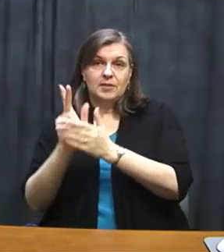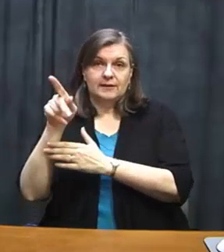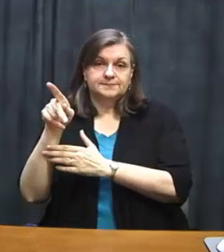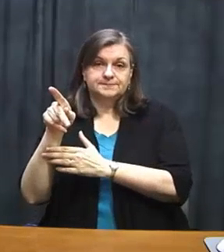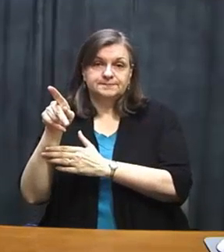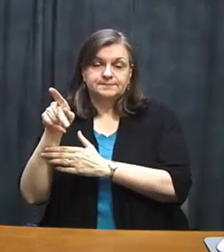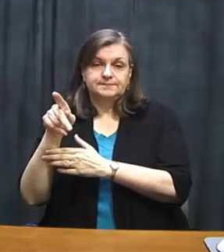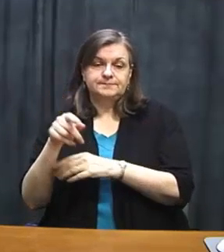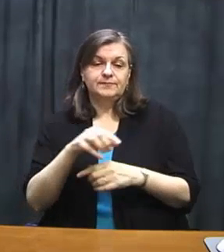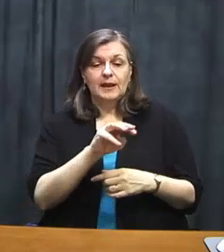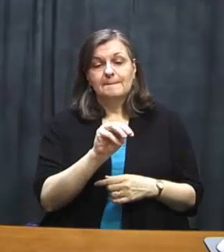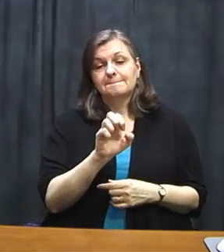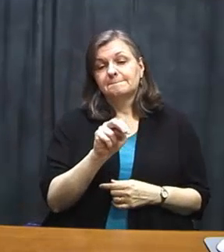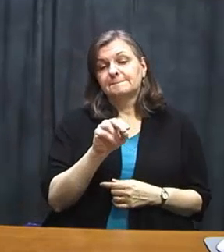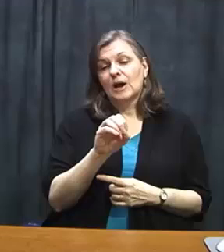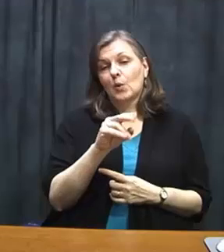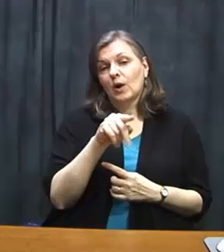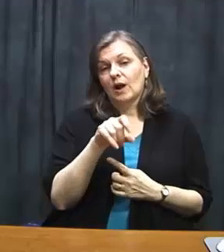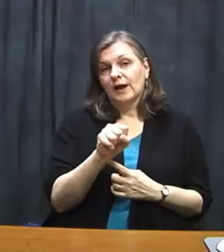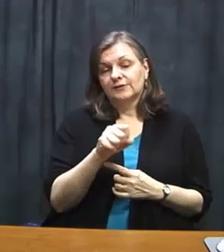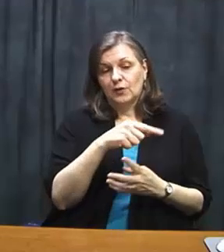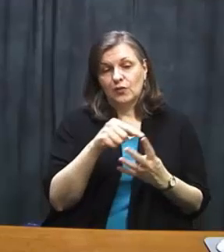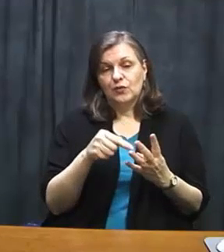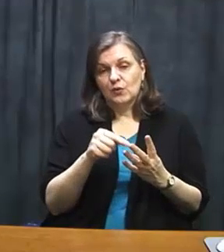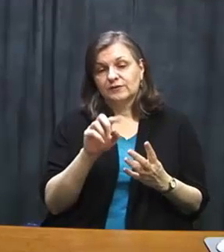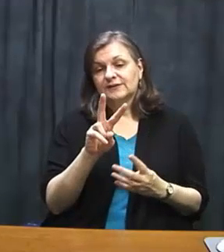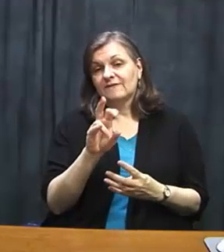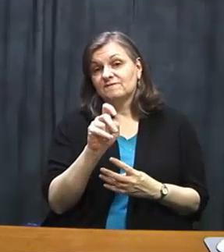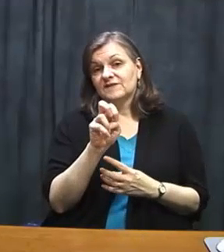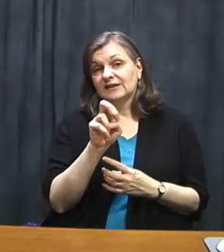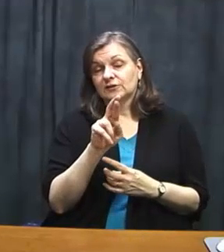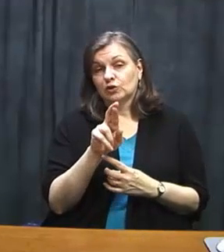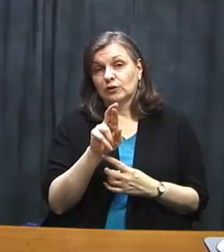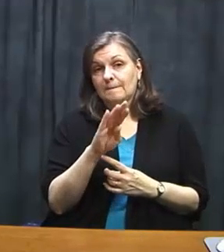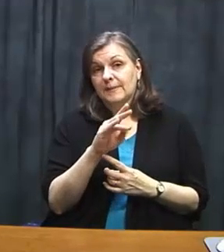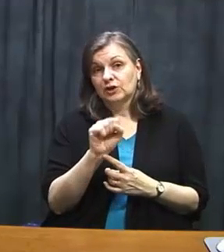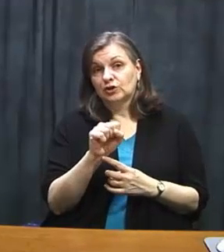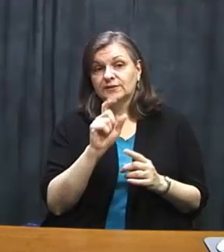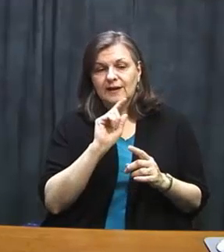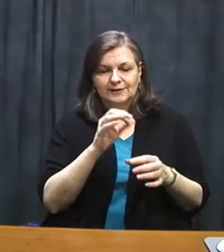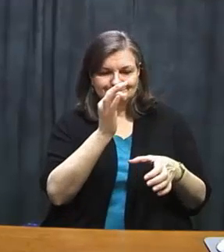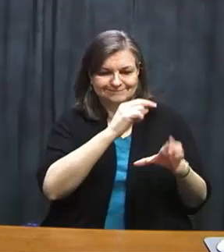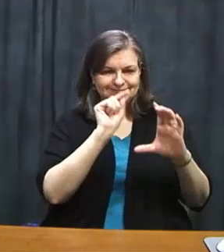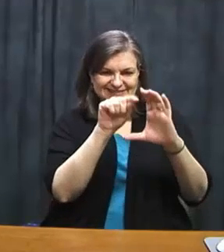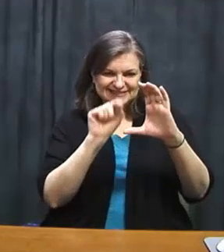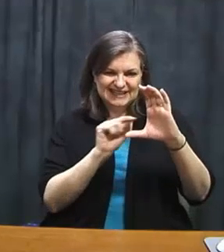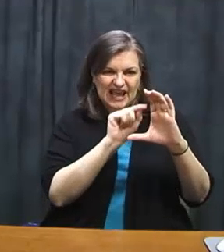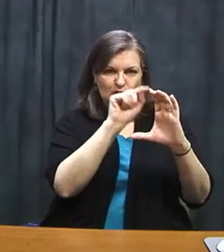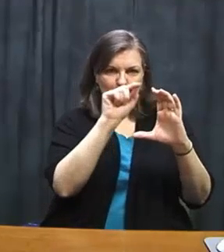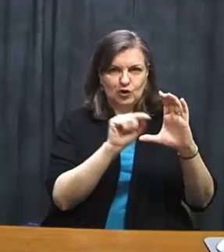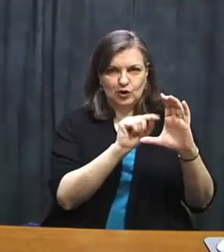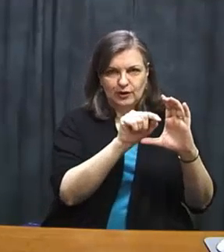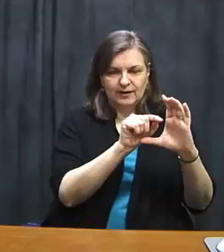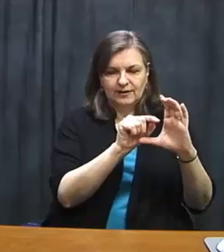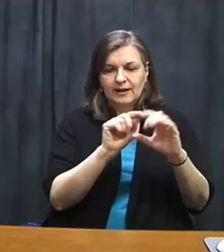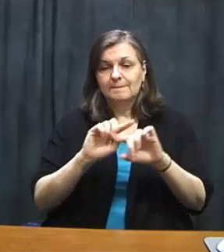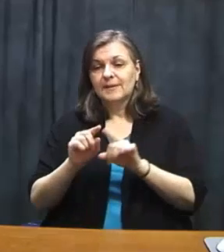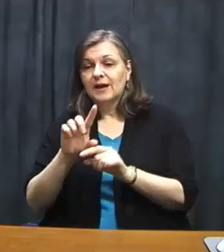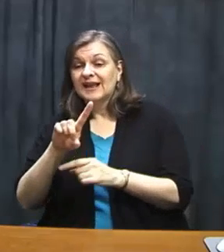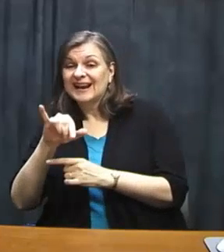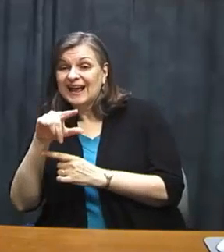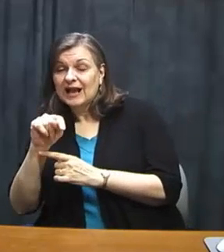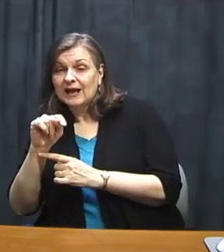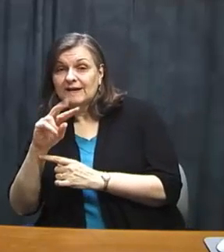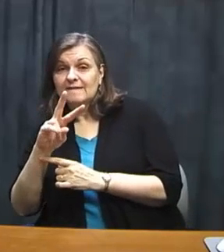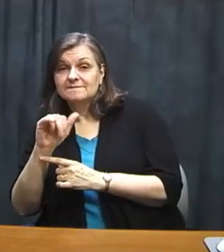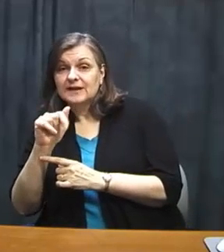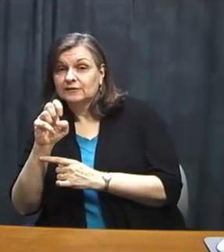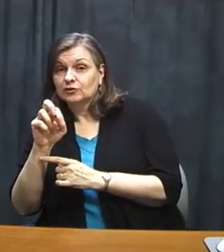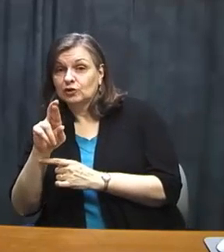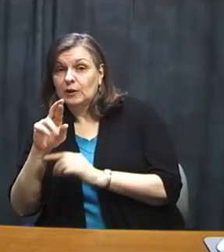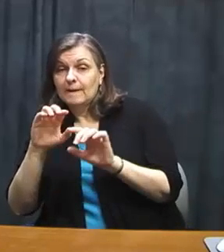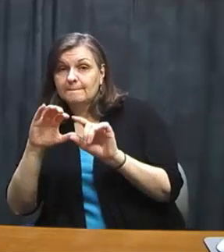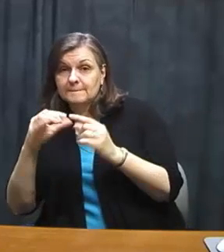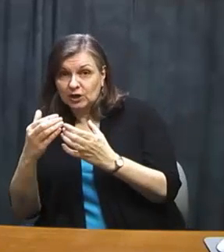in our monocots, those vascular bundles are scattered around and dicots form a ring around the outside